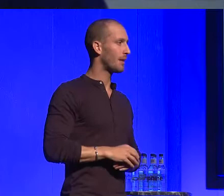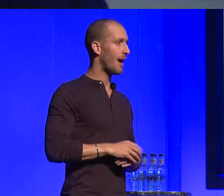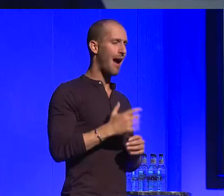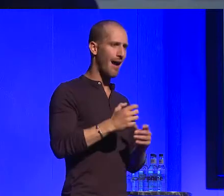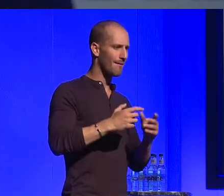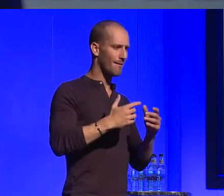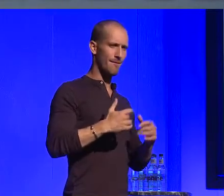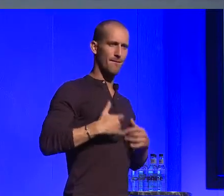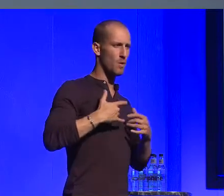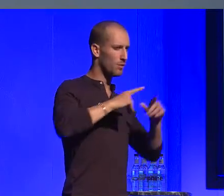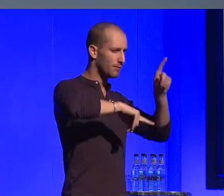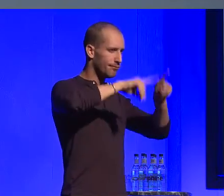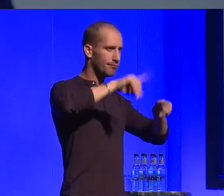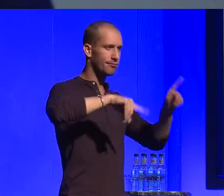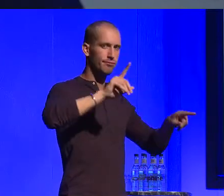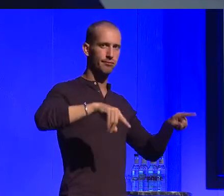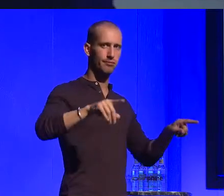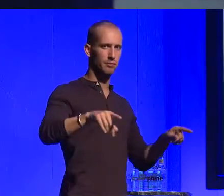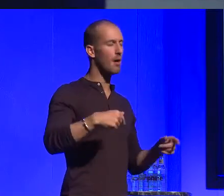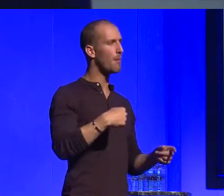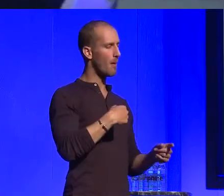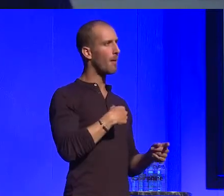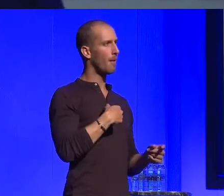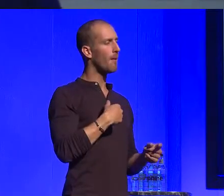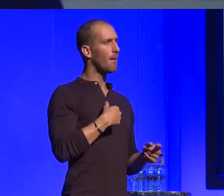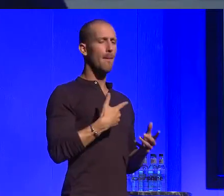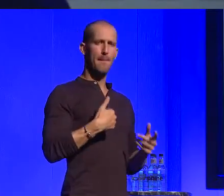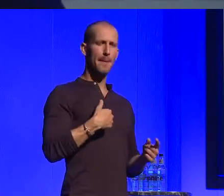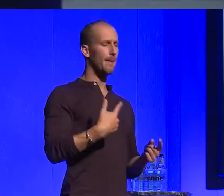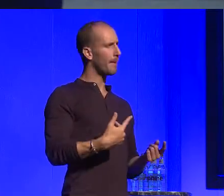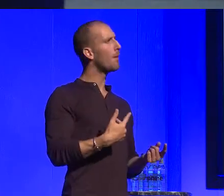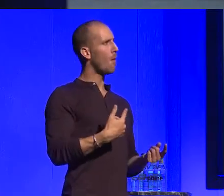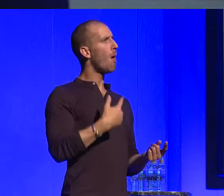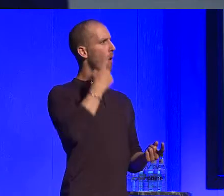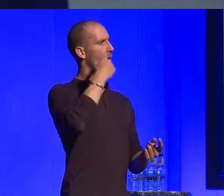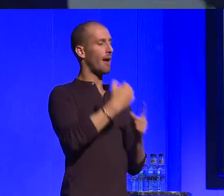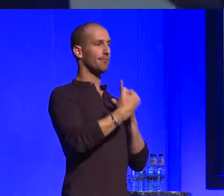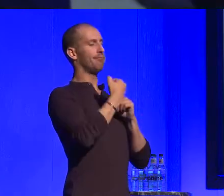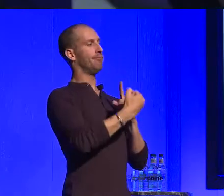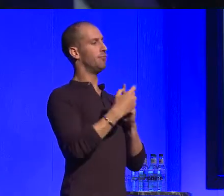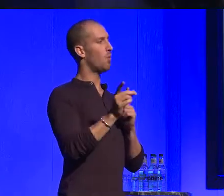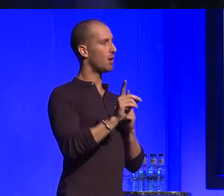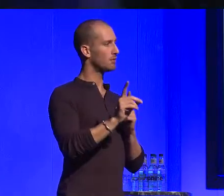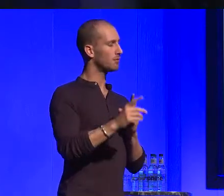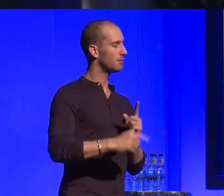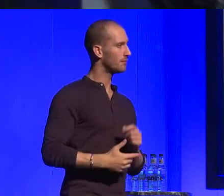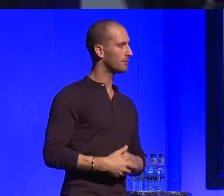NHS England, as you have heard from David and Malcolm, is massively committed to high